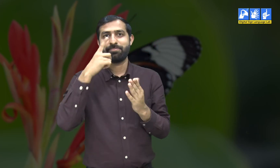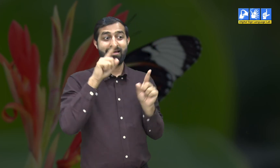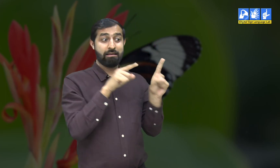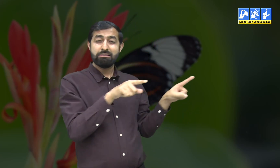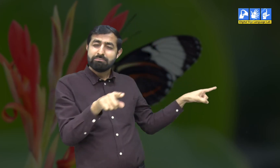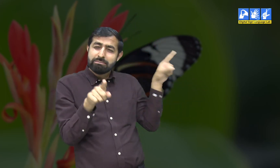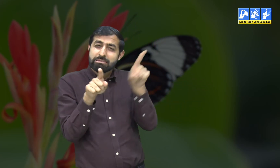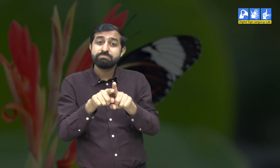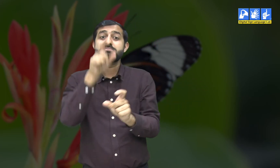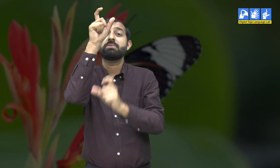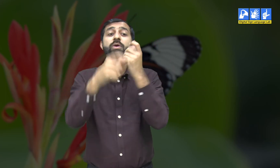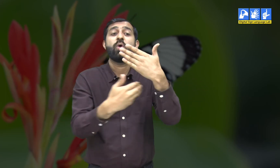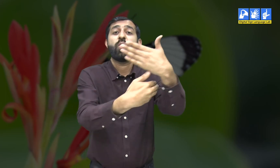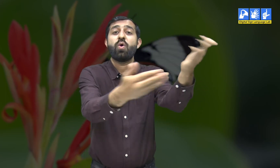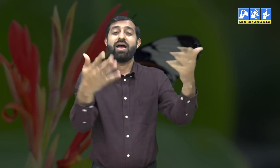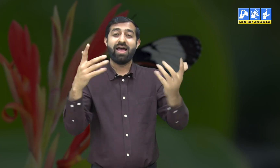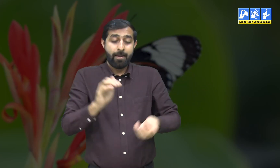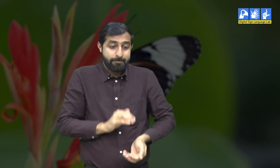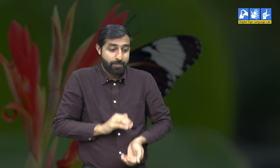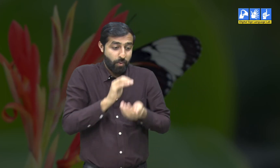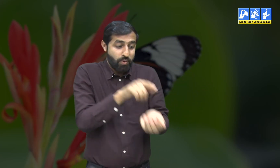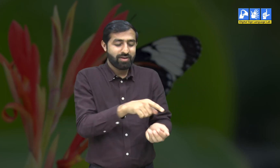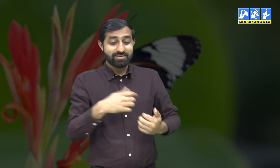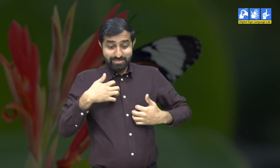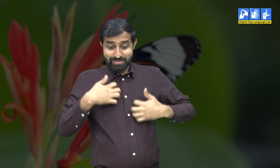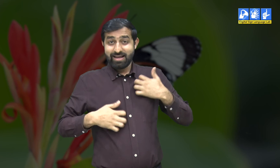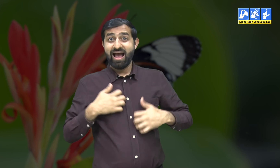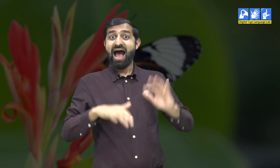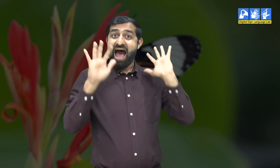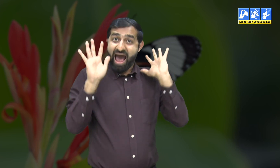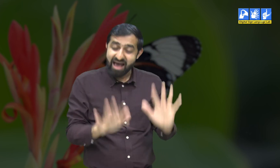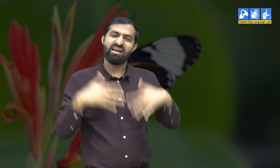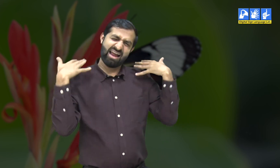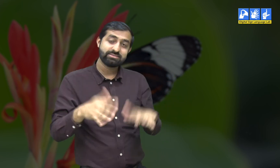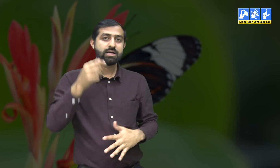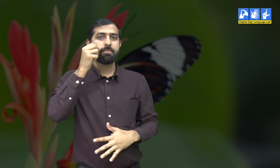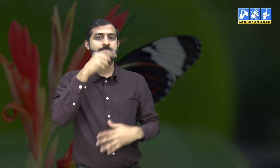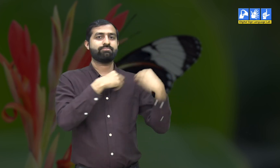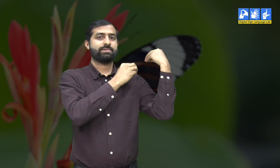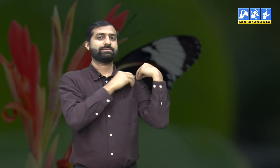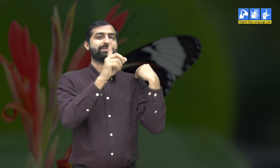Similarly, behind the success and development of every child there are parents